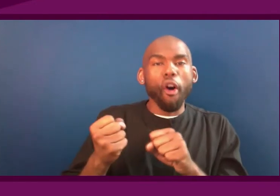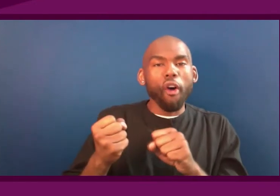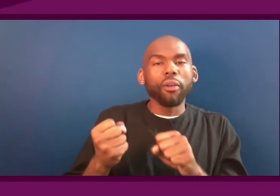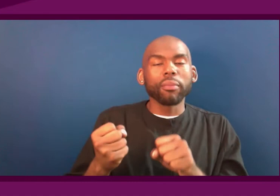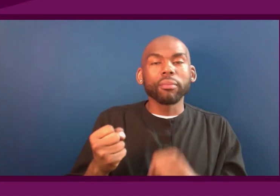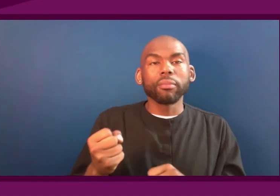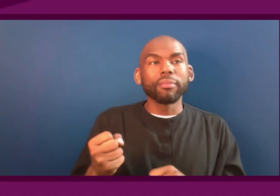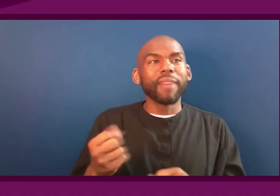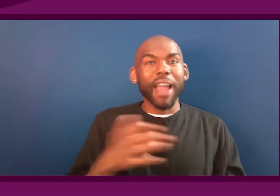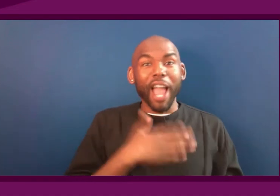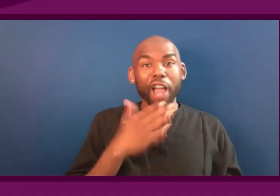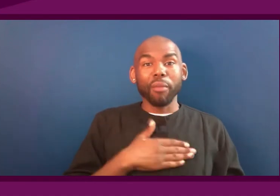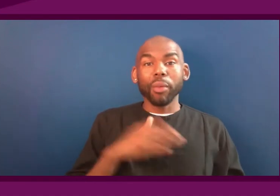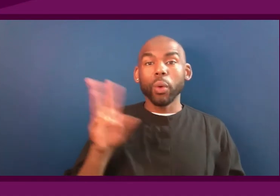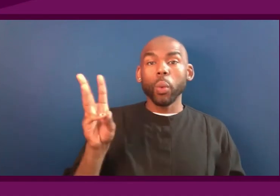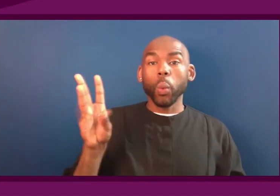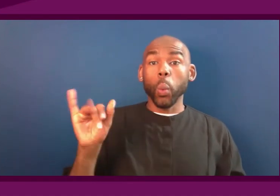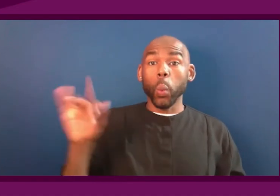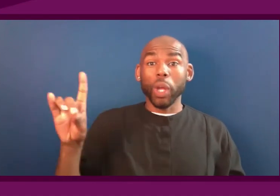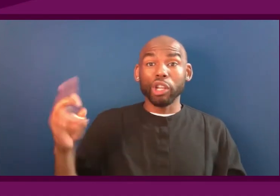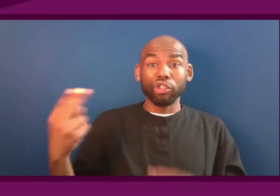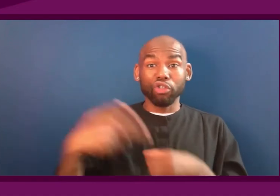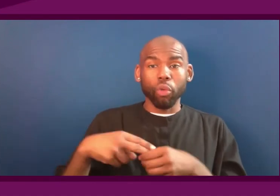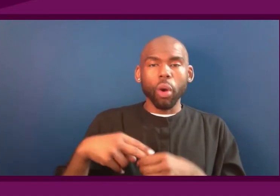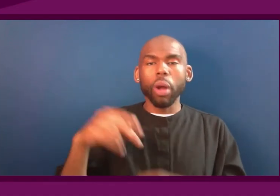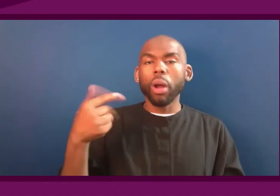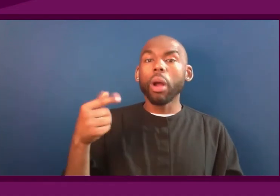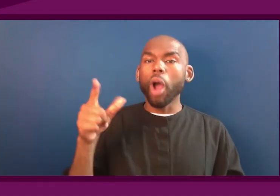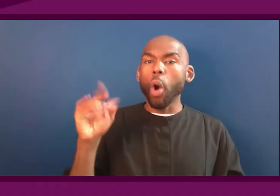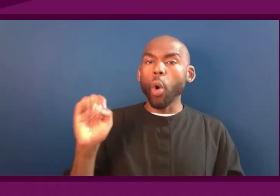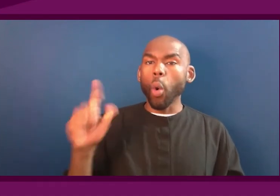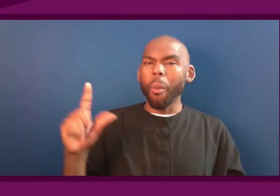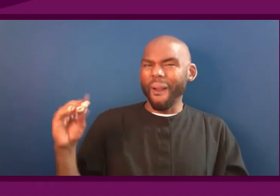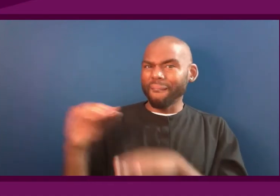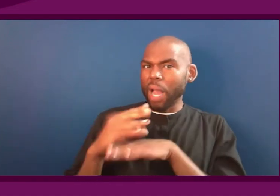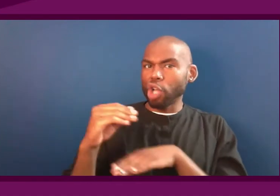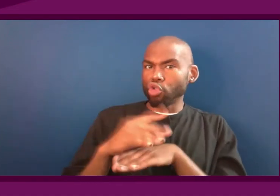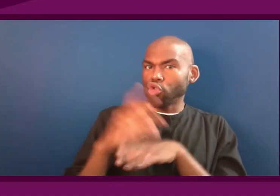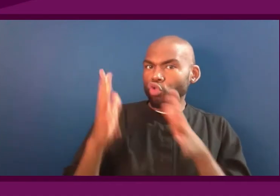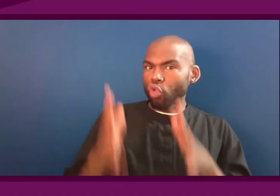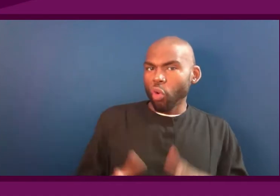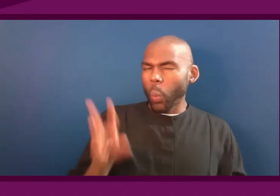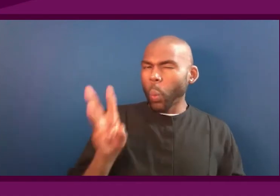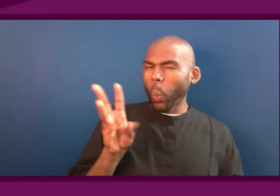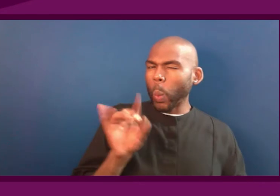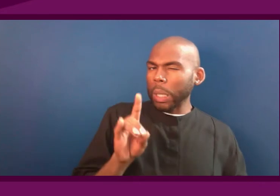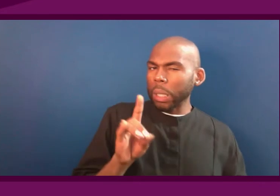was seeing things like the Valuable 500 happening. 500 CEOs committing to include us. And I thought,